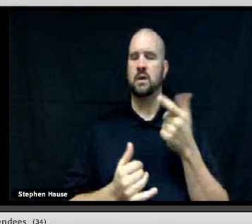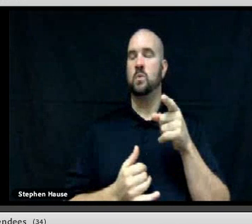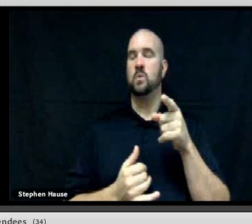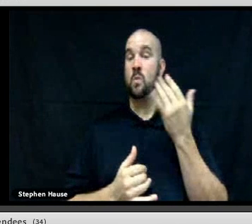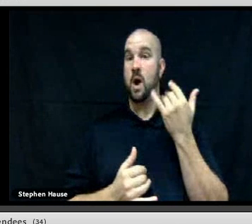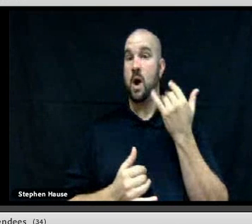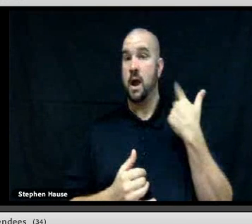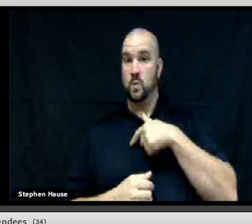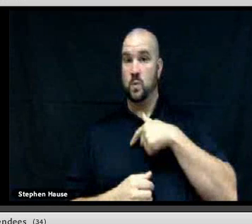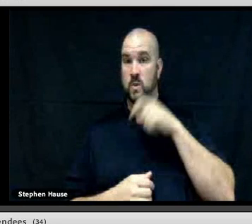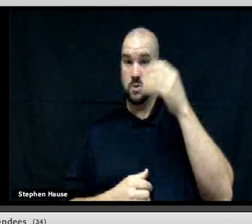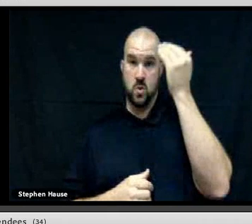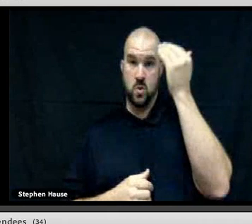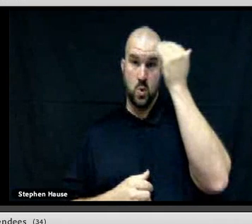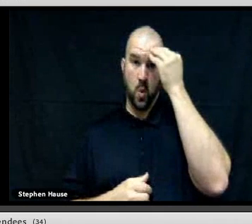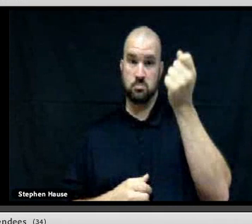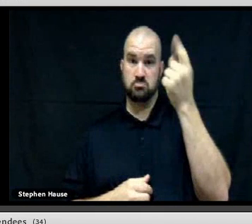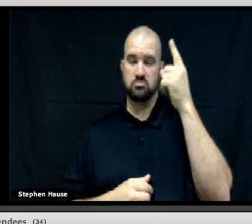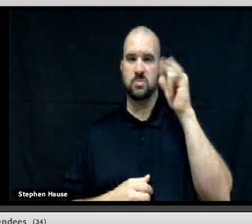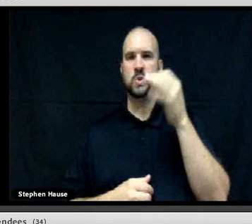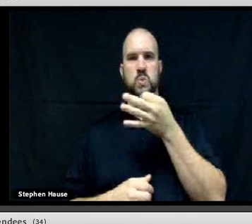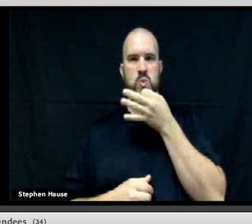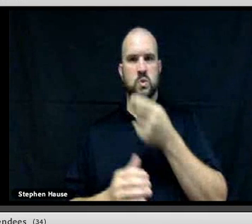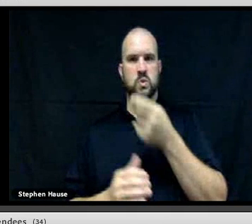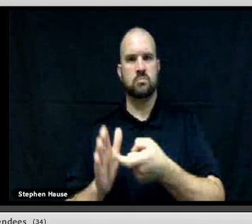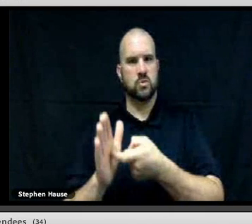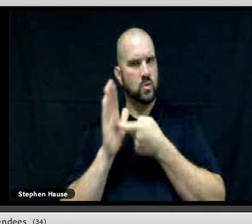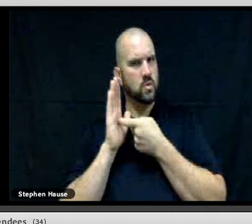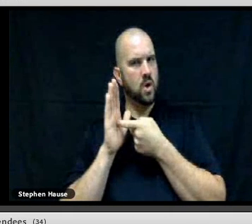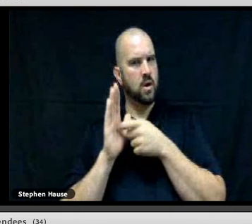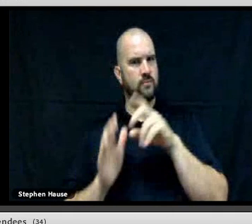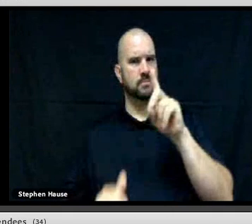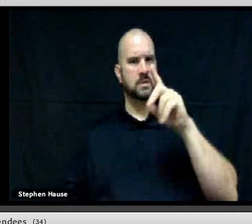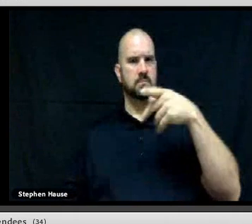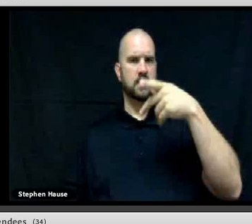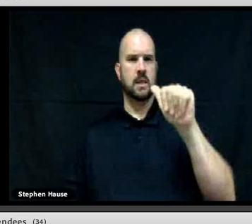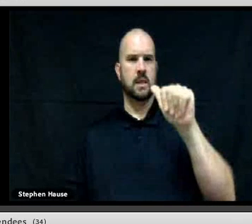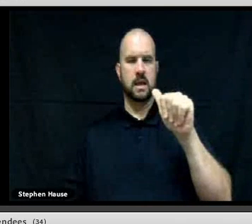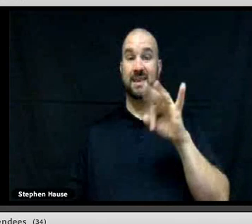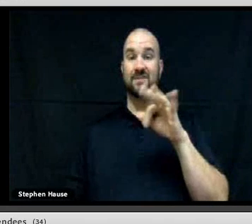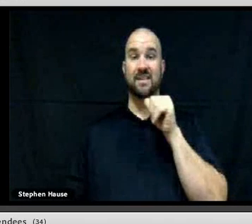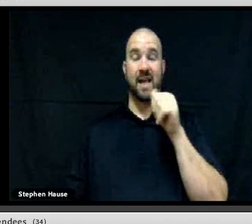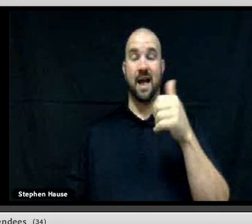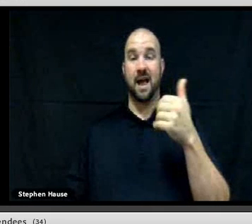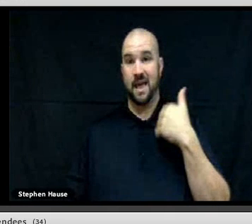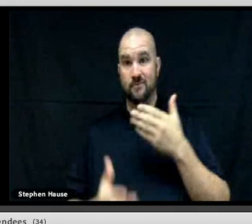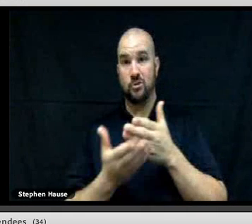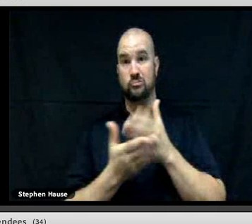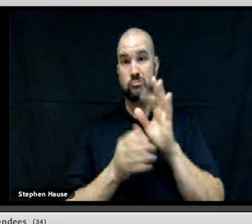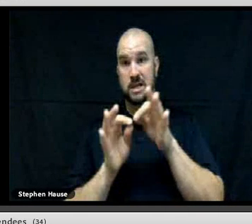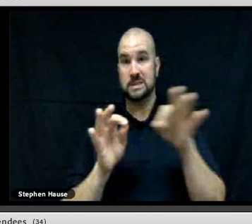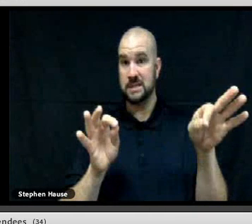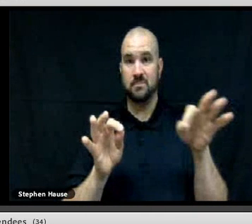so if you don't have a Rights Statements URI in your objects, it won't be able to be collected by DPLA. It's not a requirement right now,